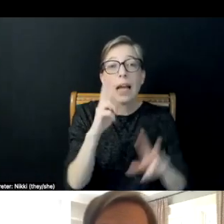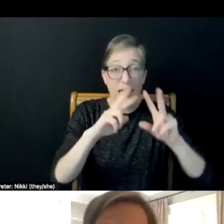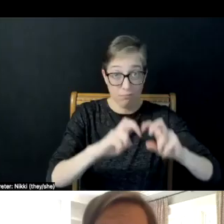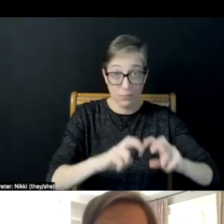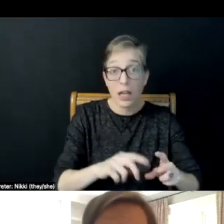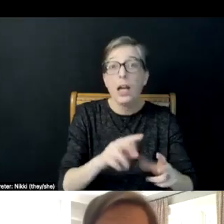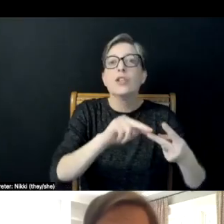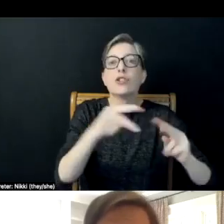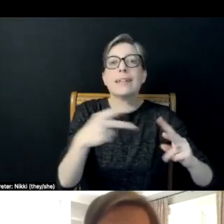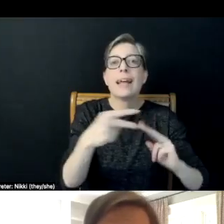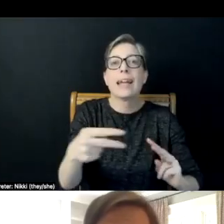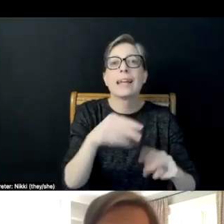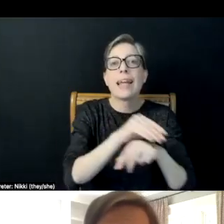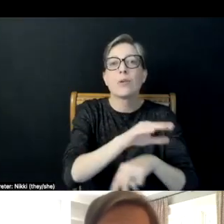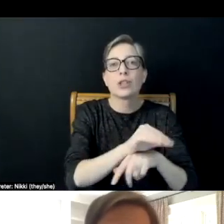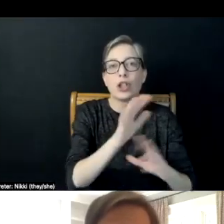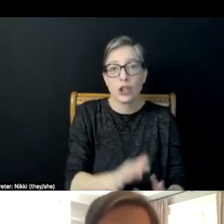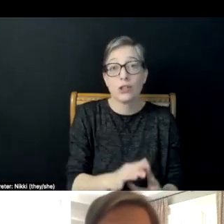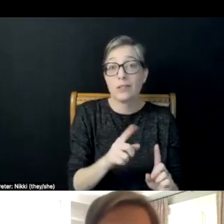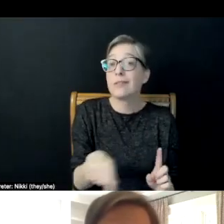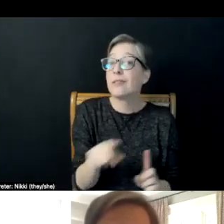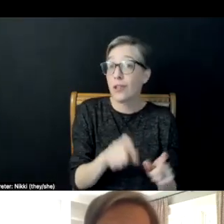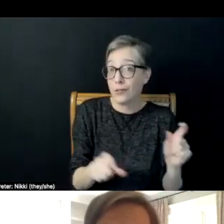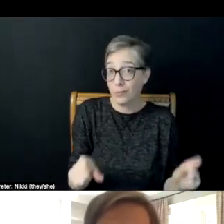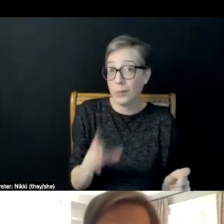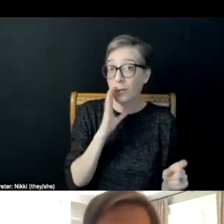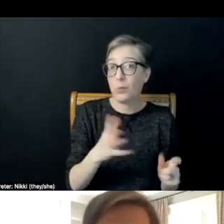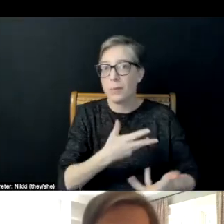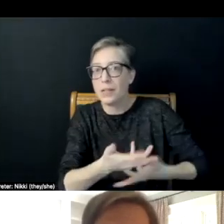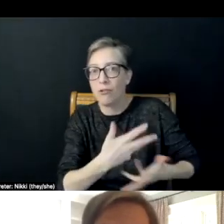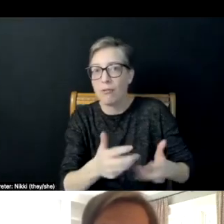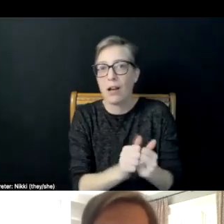a couple before they have a child and they would be the ones to first share information around